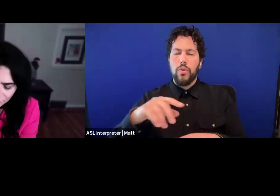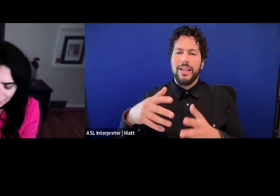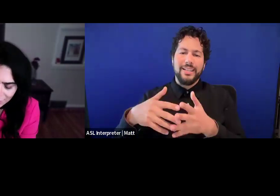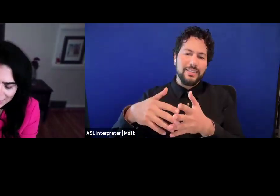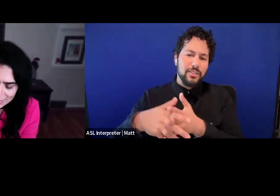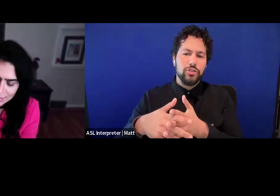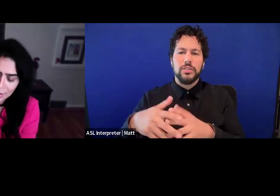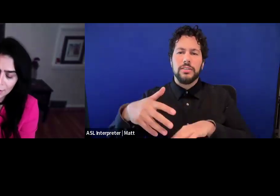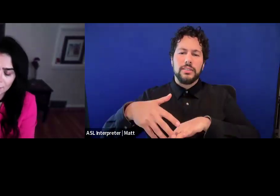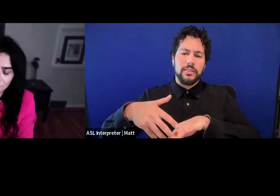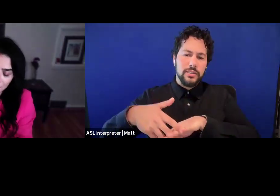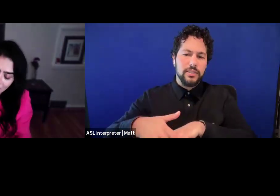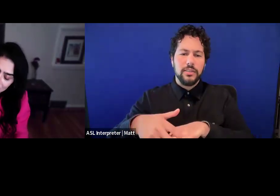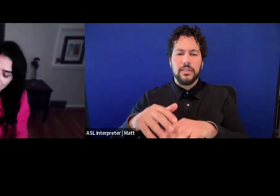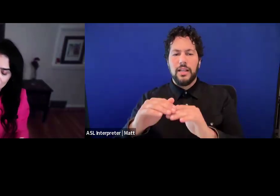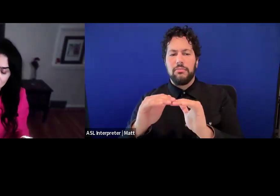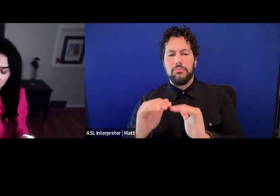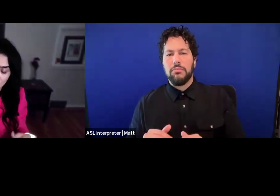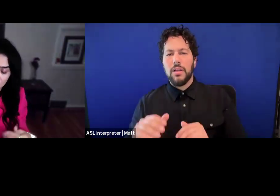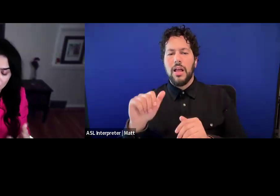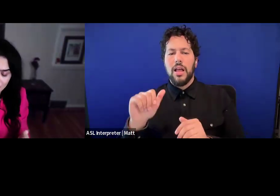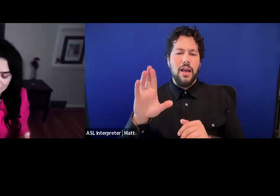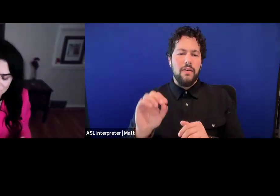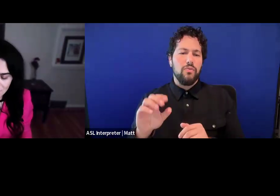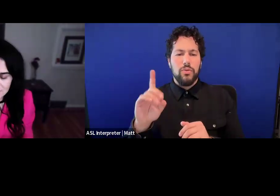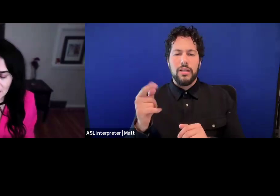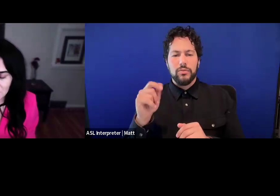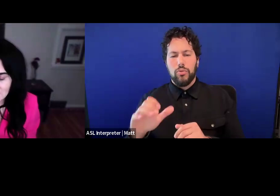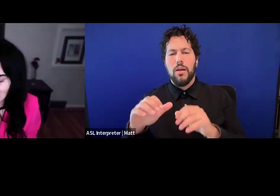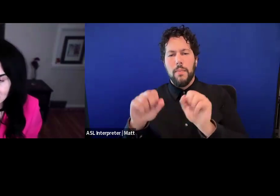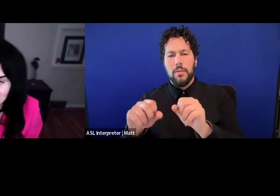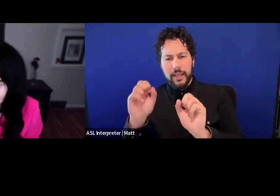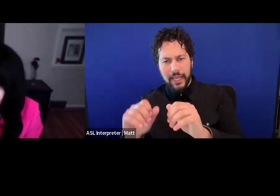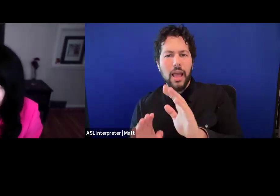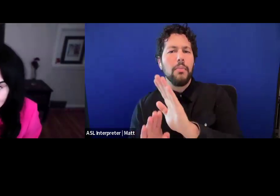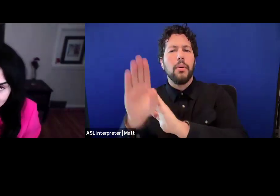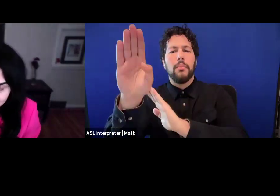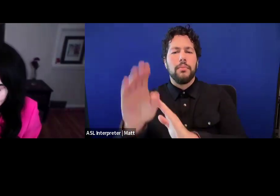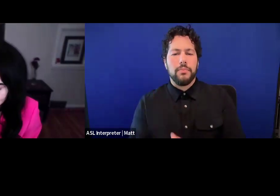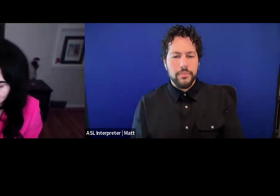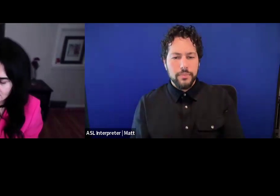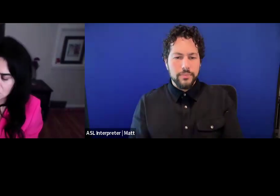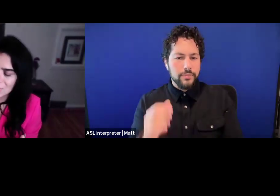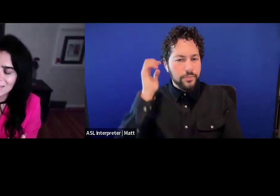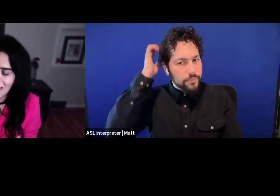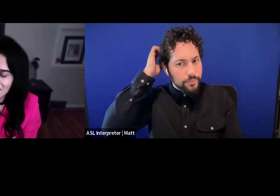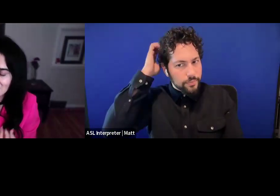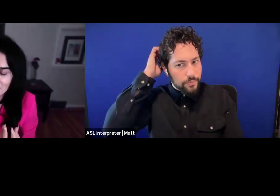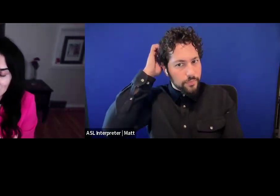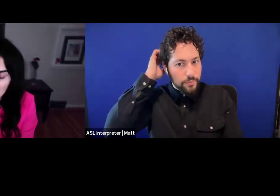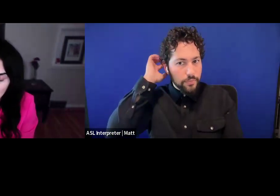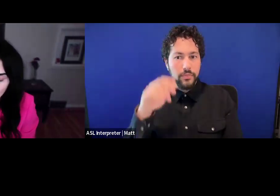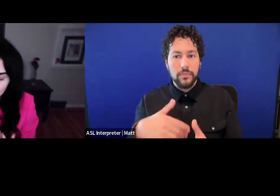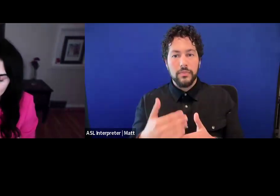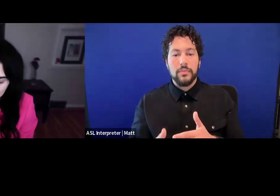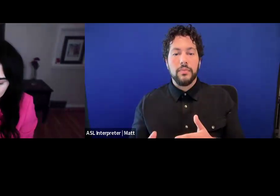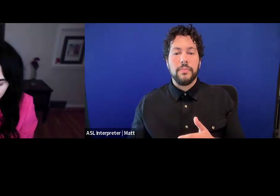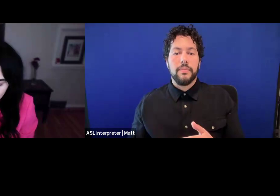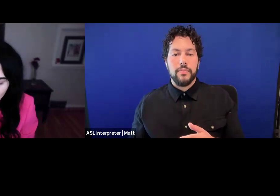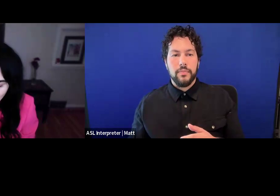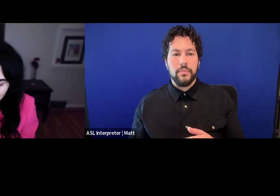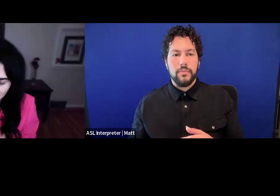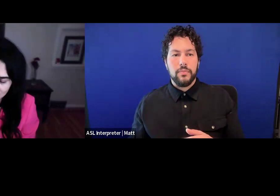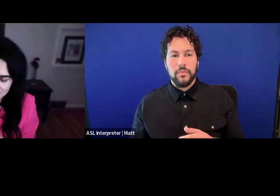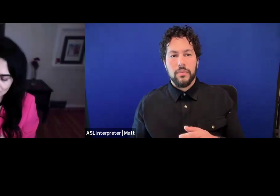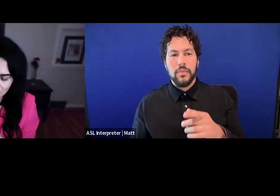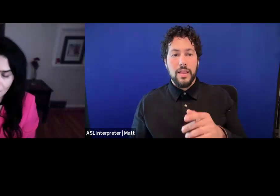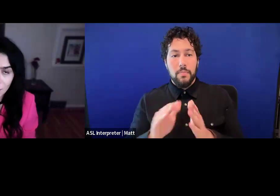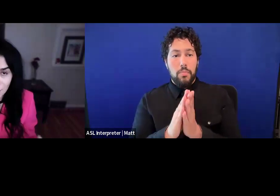Next, in their inhabitation of flesh, sideways invites us to sense and know the world otherwise.